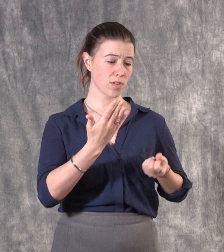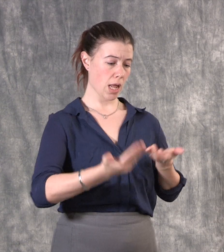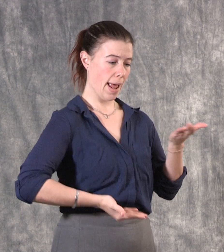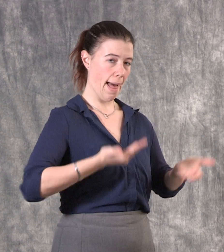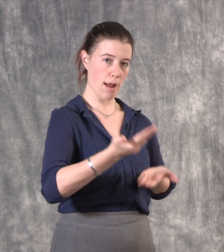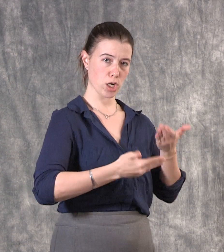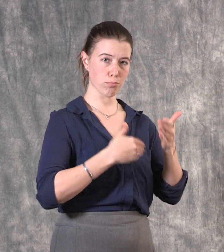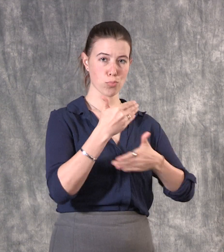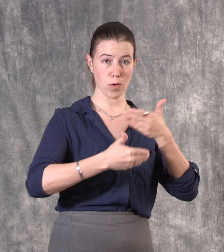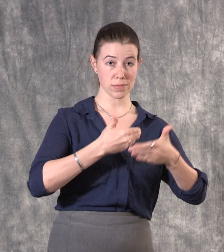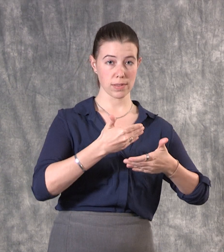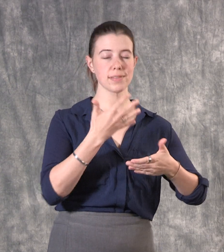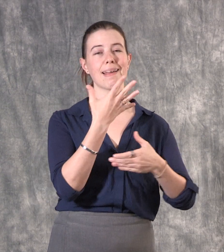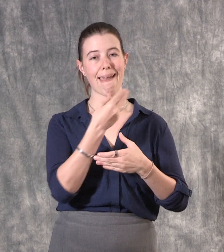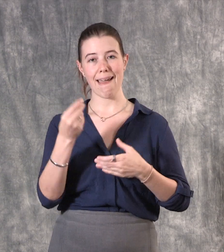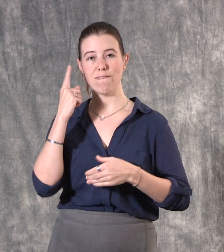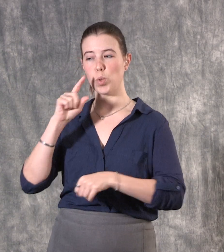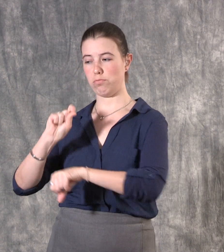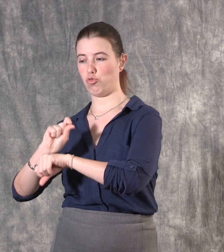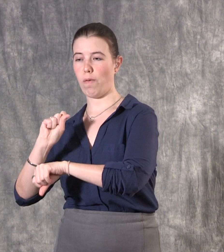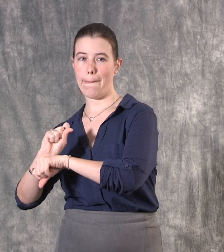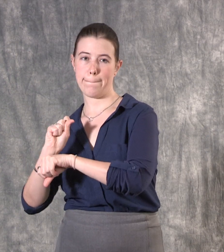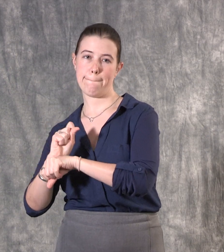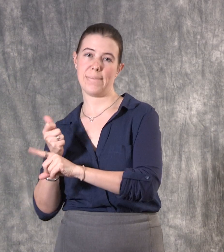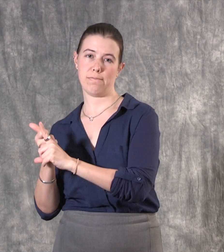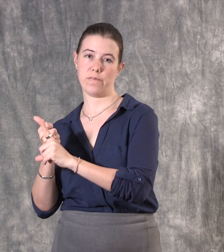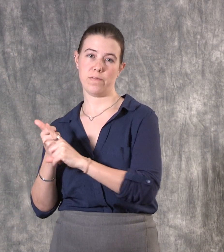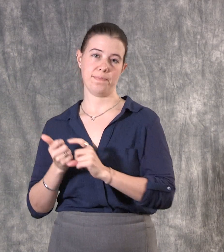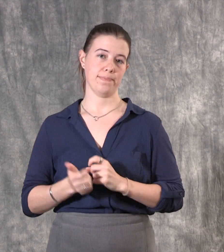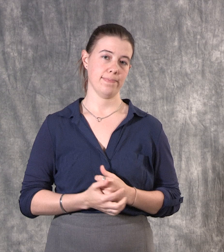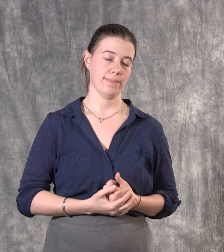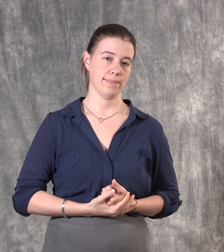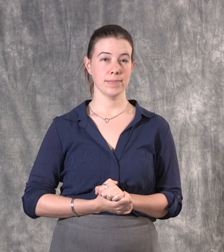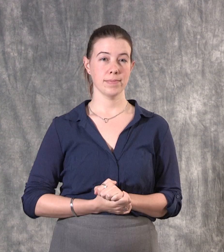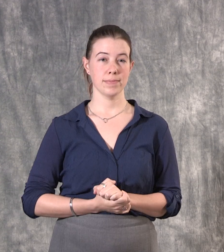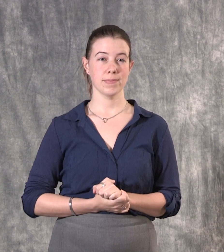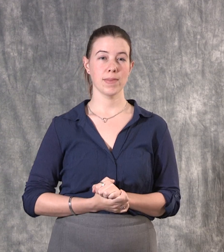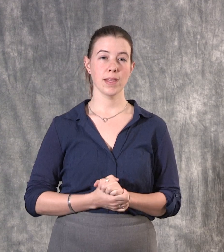for the hiring process and for the job itself.